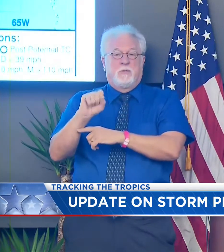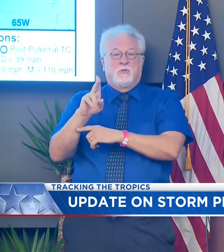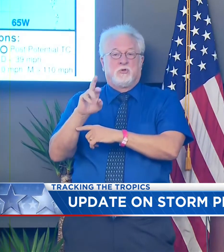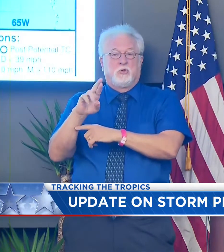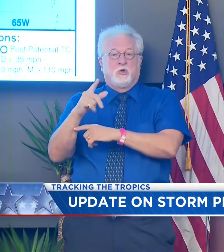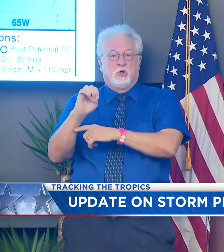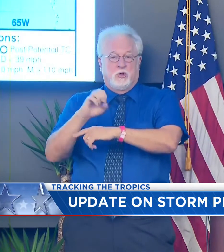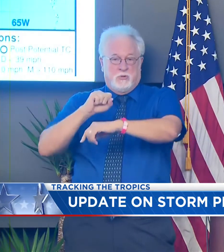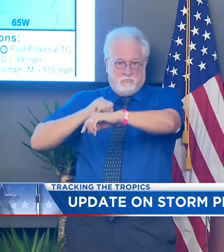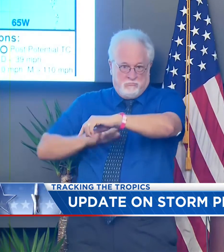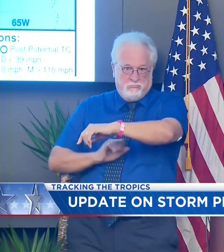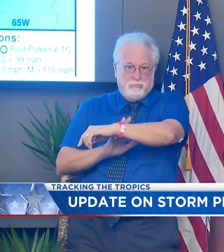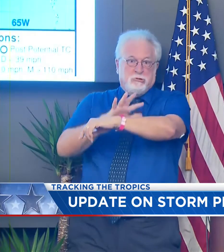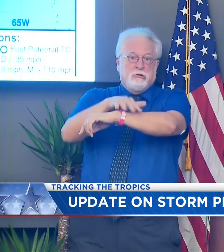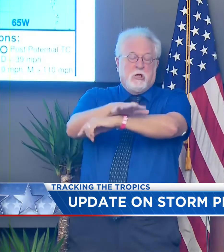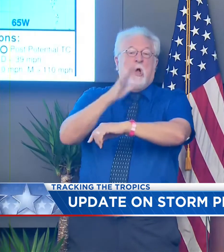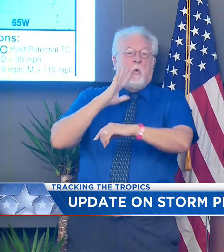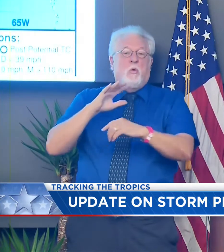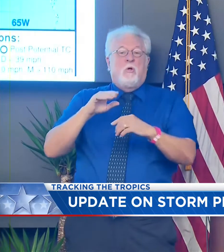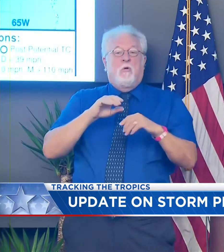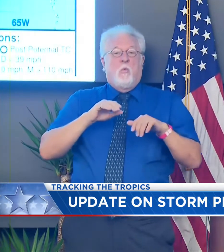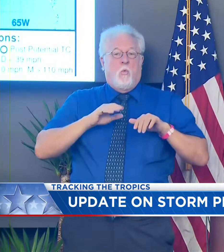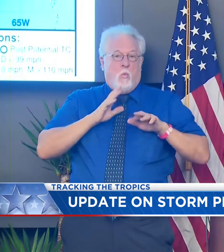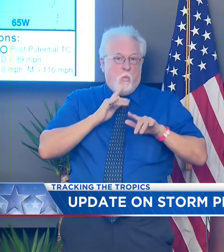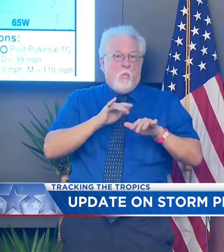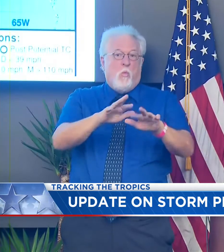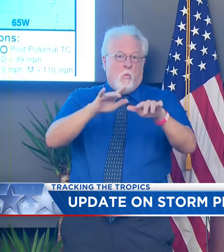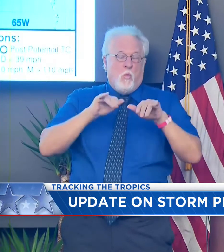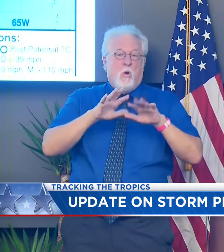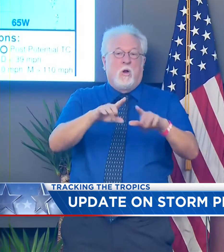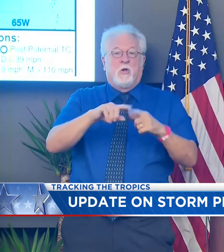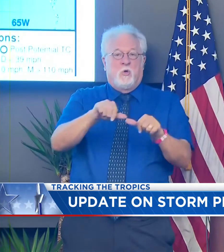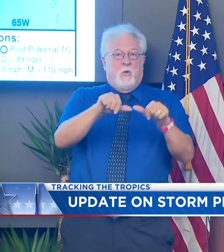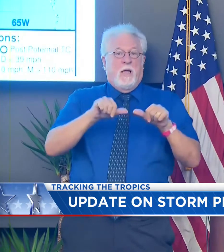ALSO, AS MARCO COMES ONSHORE, THERE WILL BE ISSUES WITH COASTAL FLOODING AND STORM